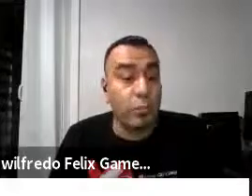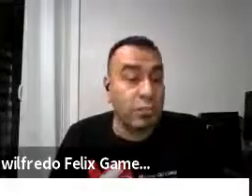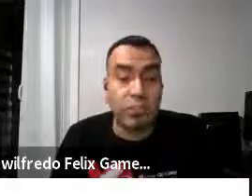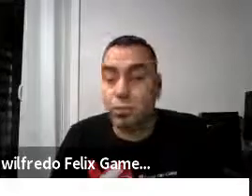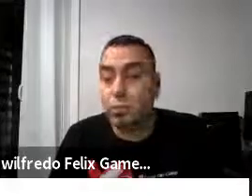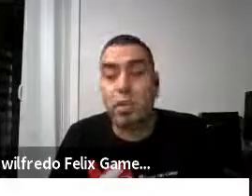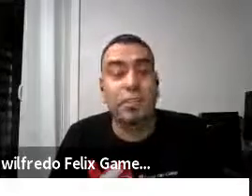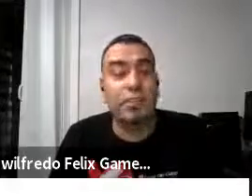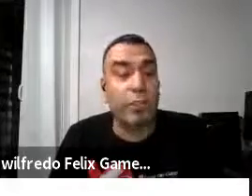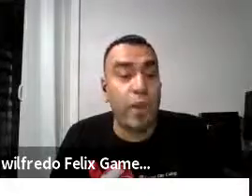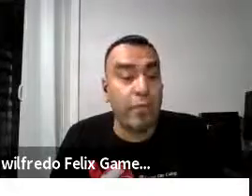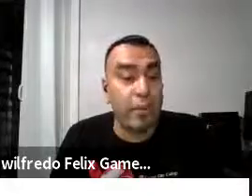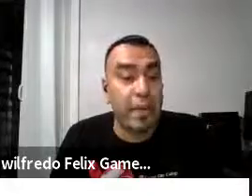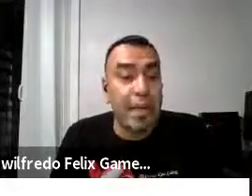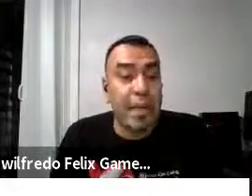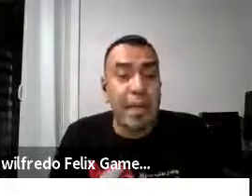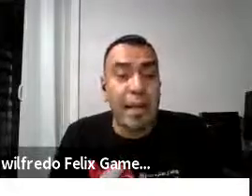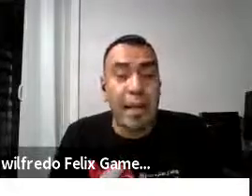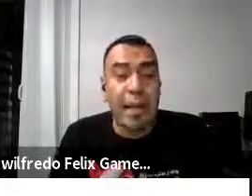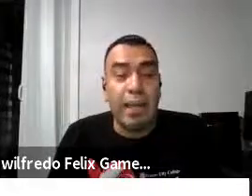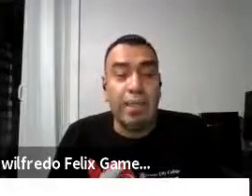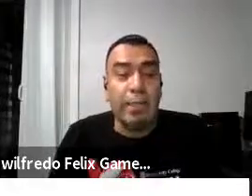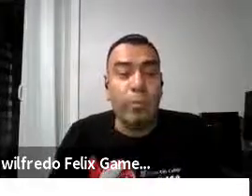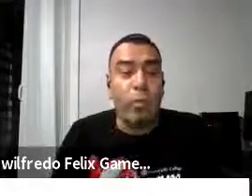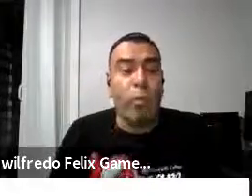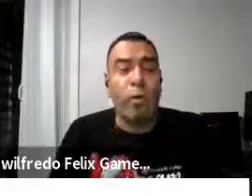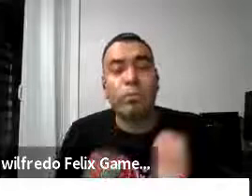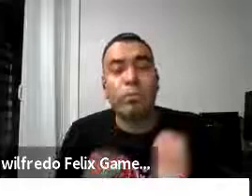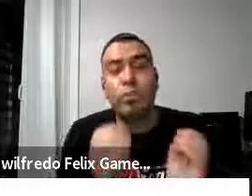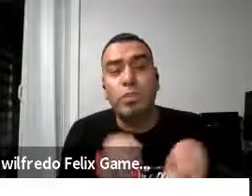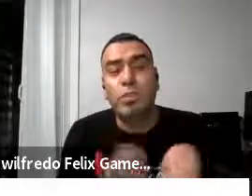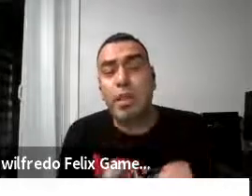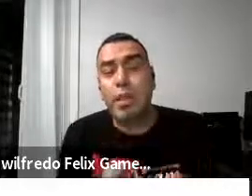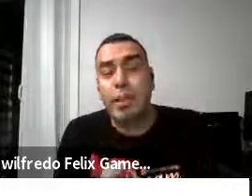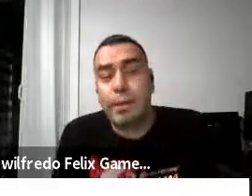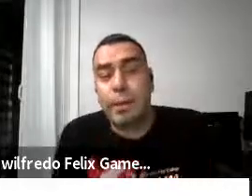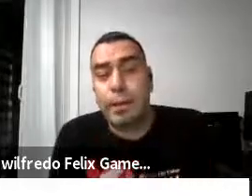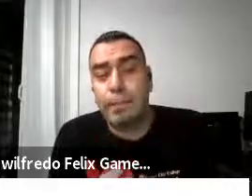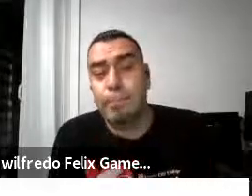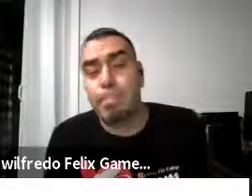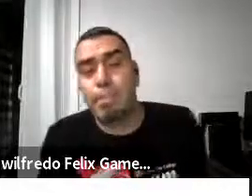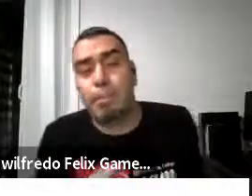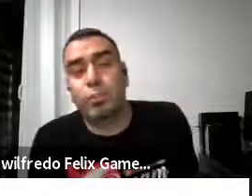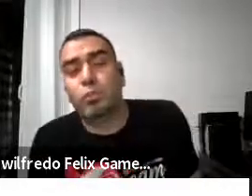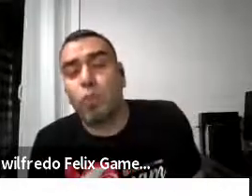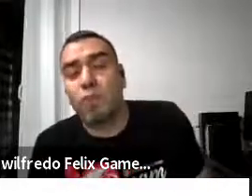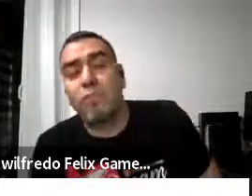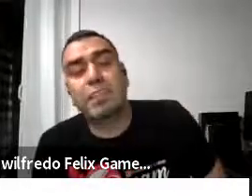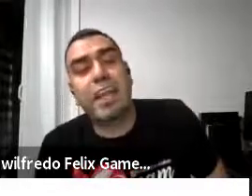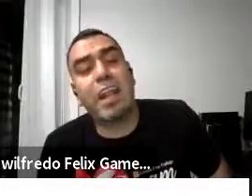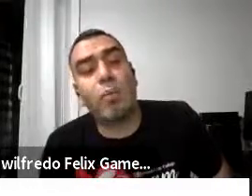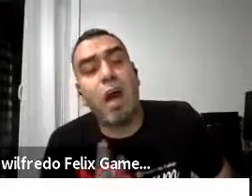promise grant, which is also known as the fee waiver. Well, those are students they, the students who qualify for FAFSA, they get